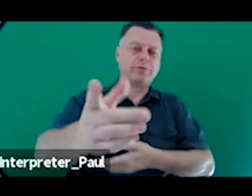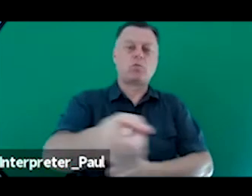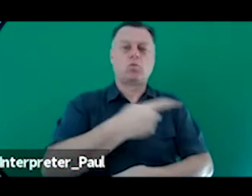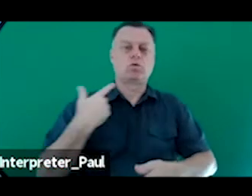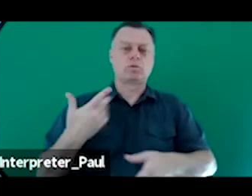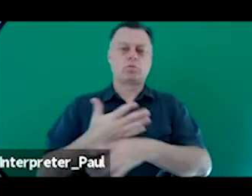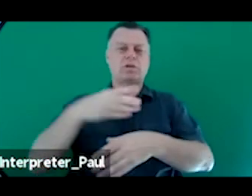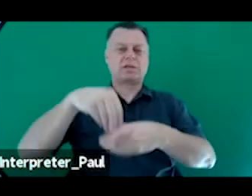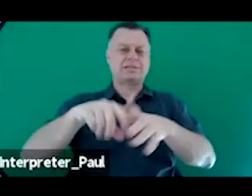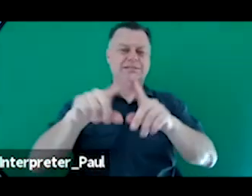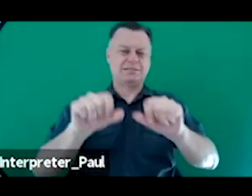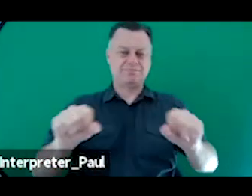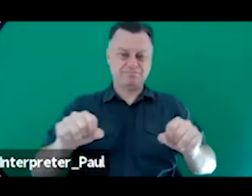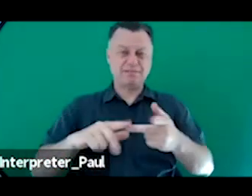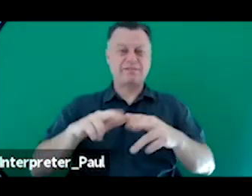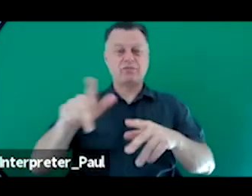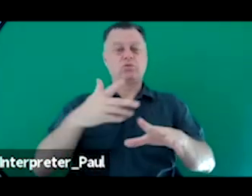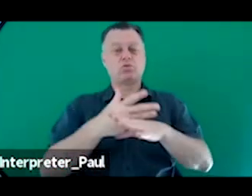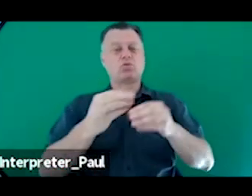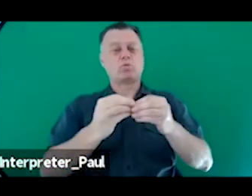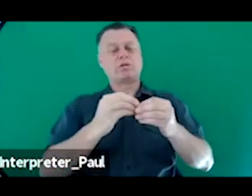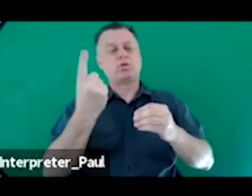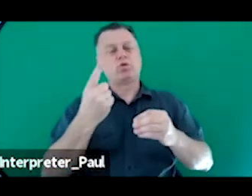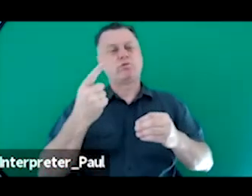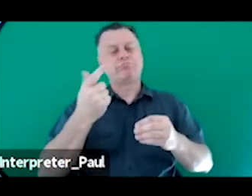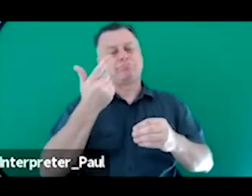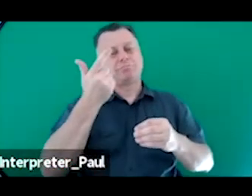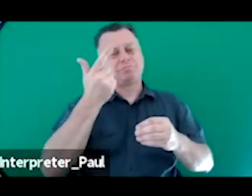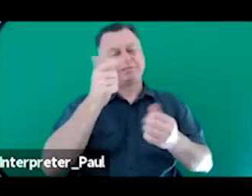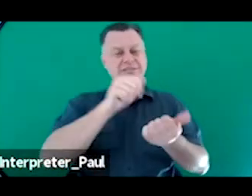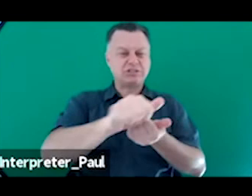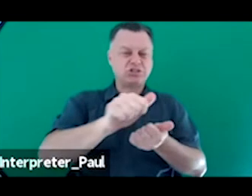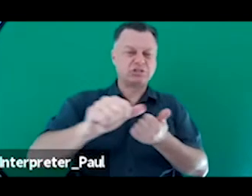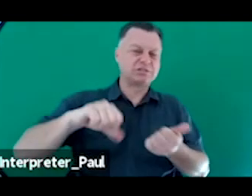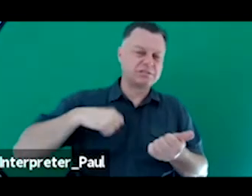When you talk to your instructor colleagues, when you talk to your service colleagues, when you talk